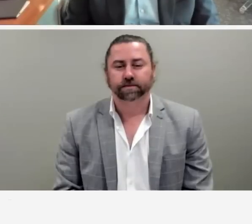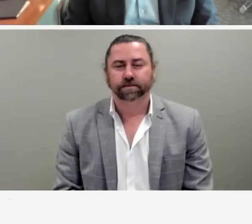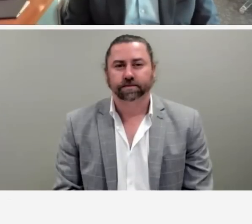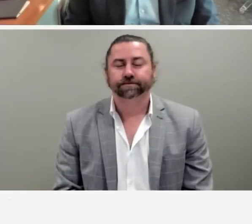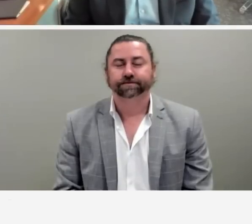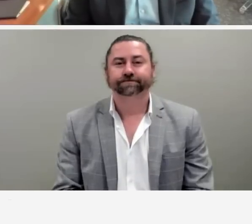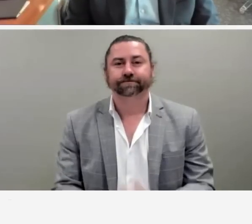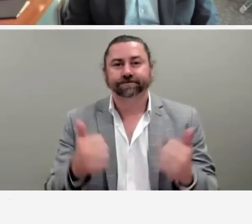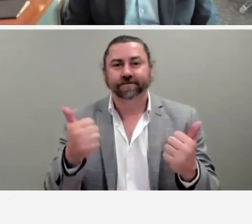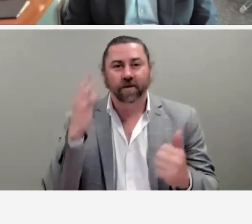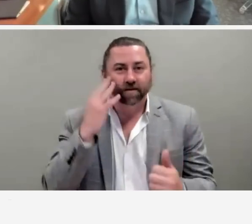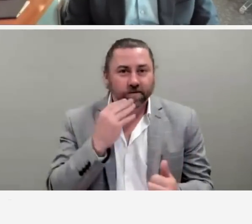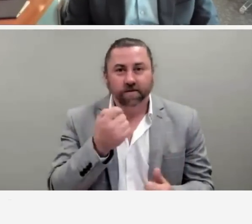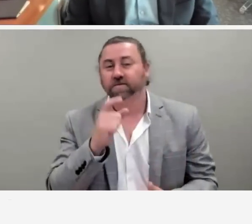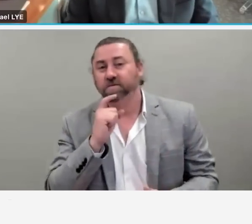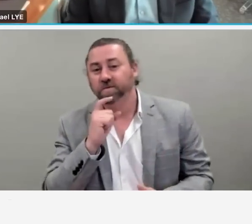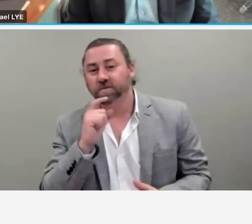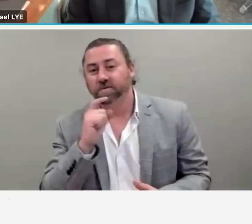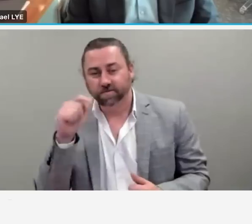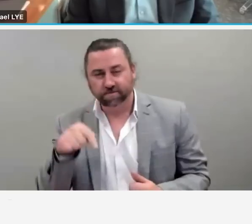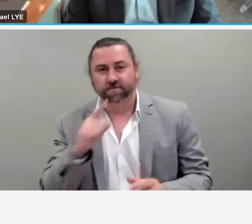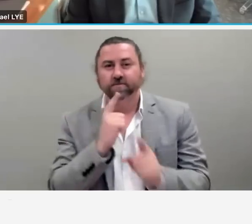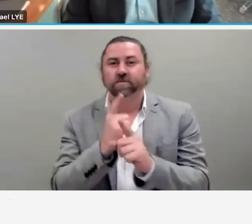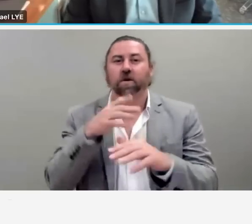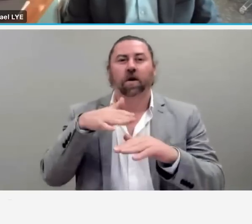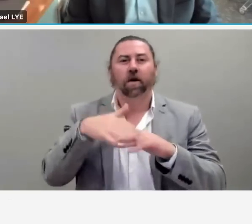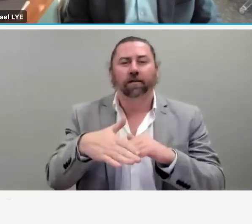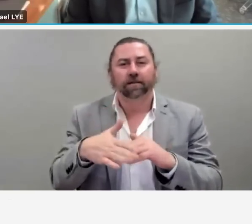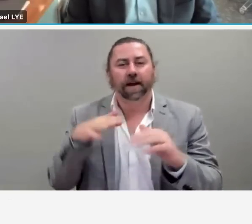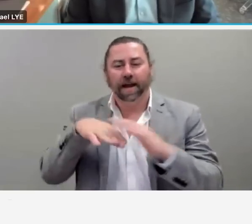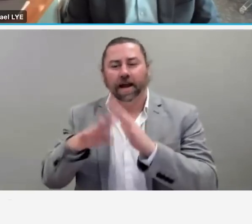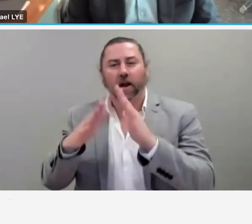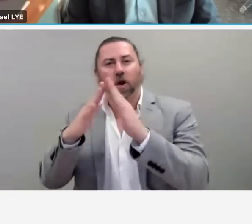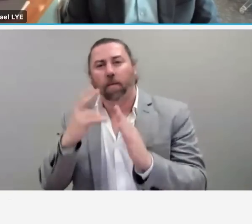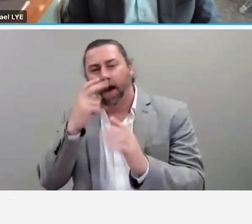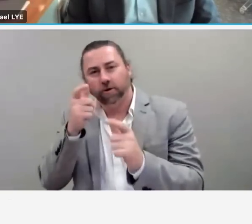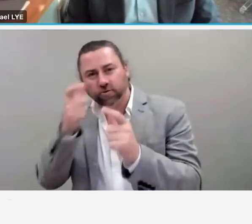Good afternoon. Welcome to our Reforming In-Home Aged Care and Regulation Update webinar.